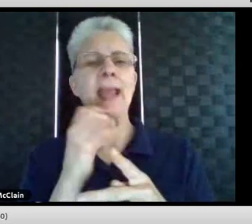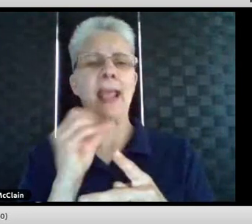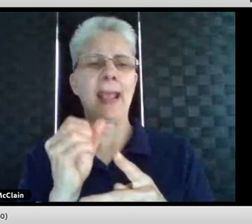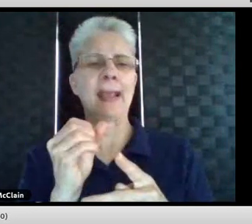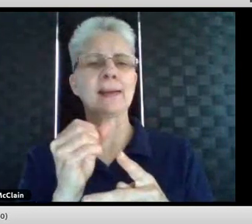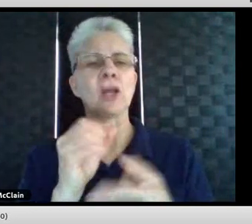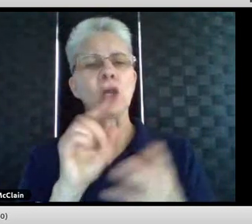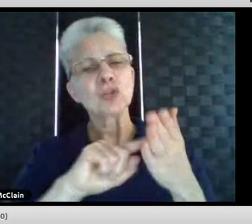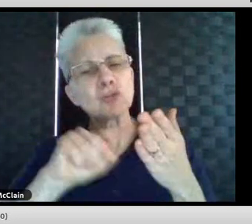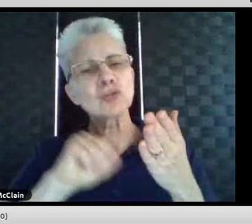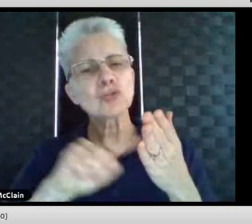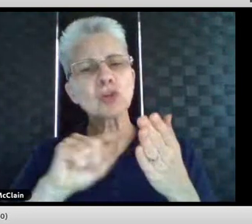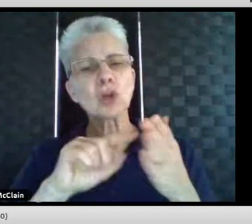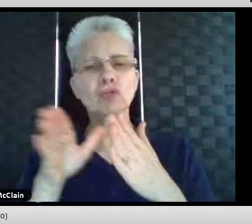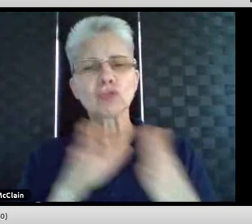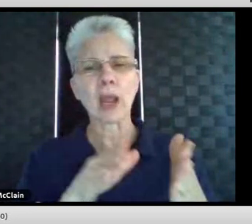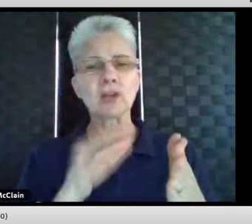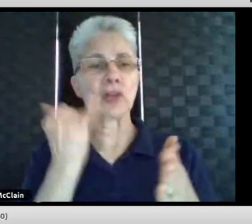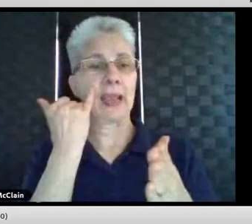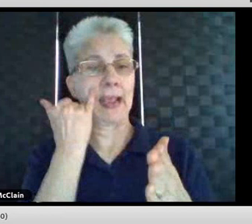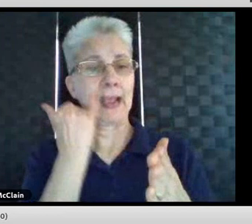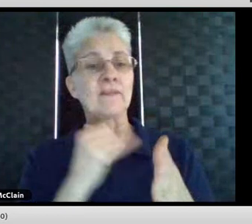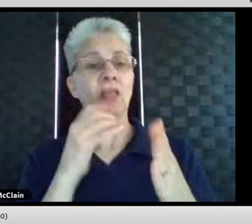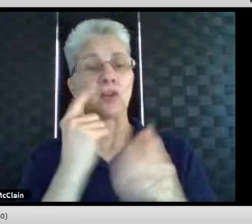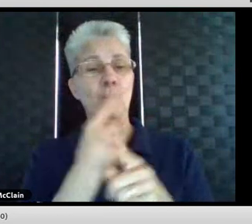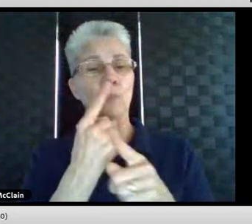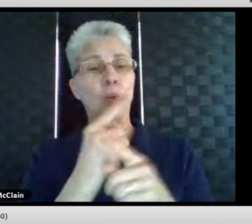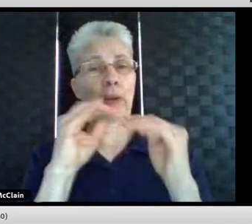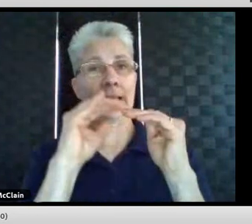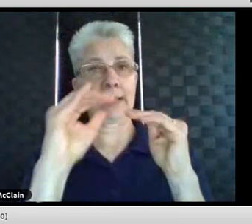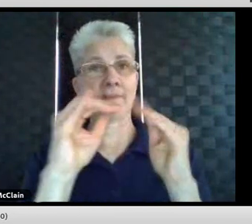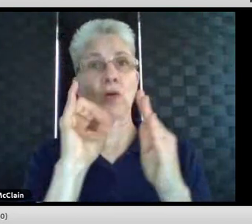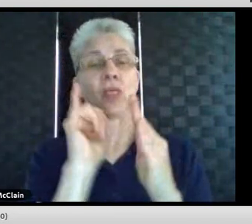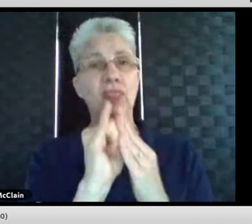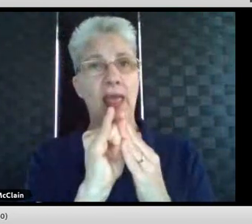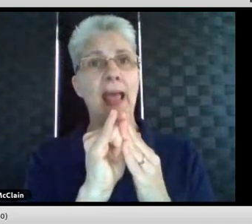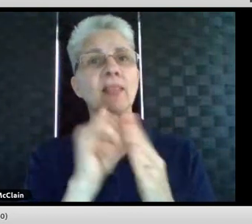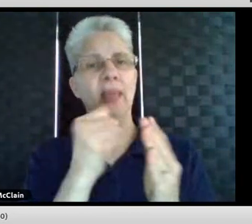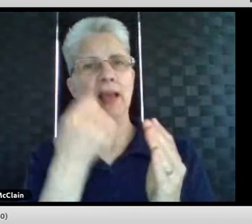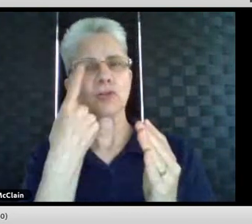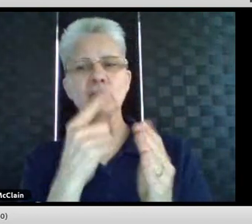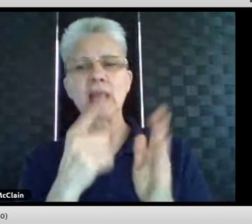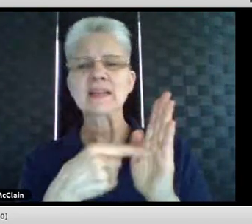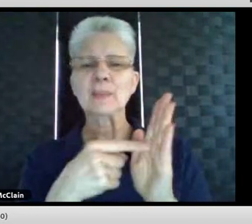if they're at an appropriate level that they're going to understand. Again, that's a judgment call. Sometimes, you know, they just need an answer,